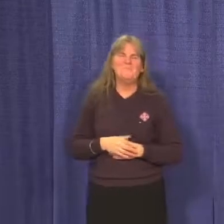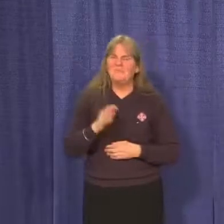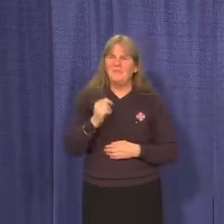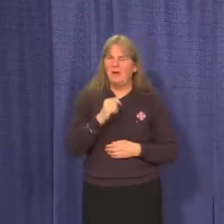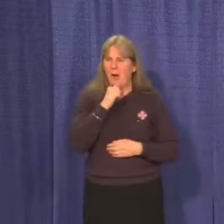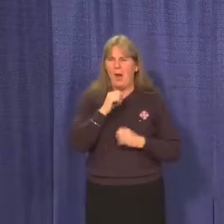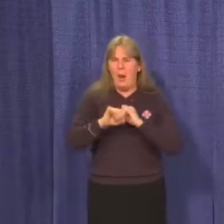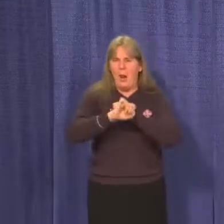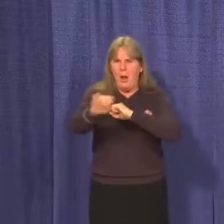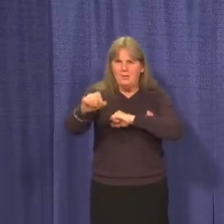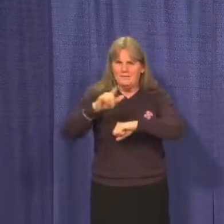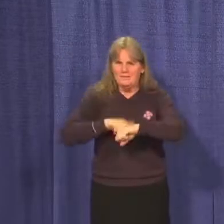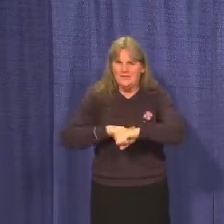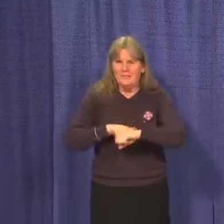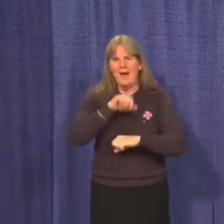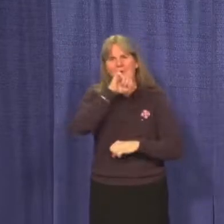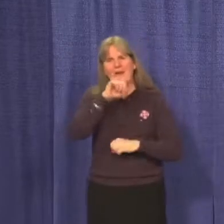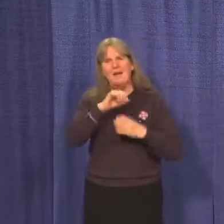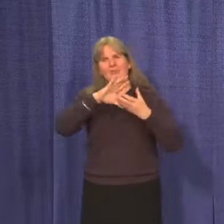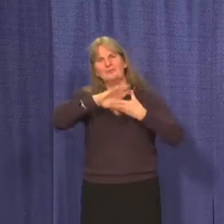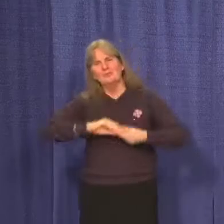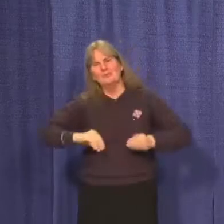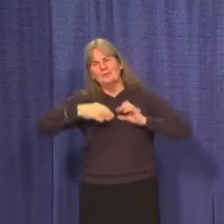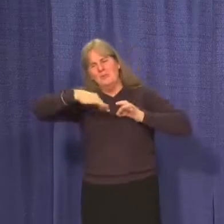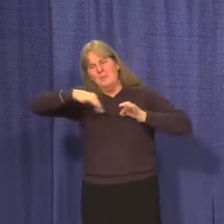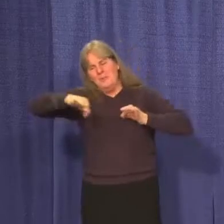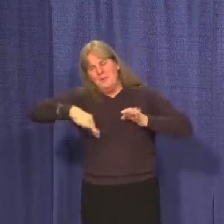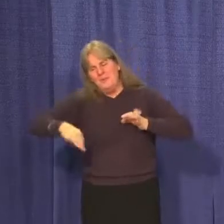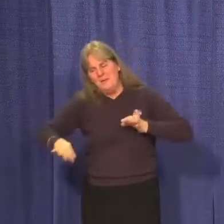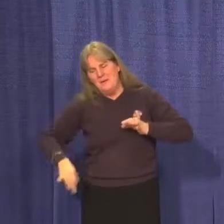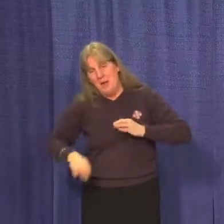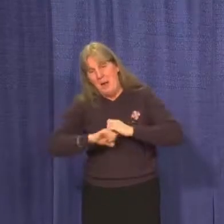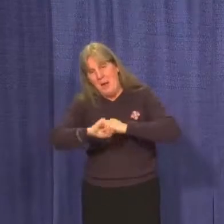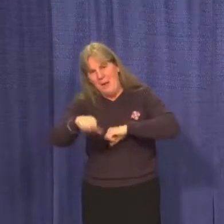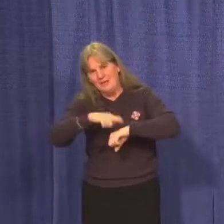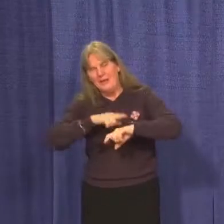So I won't take all day to answer like I would love to.